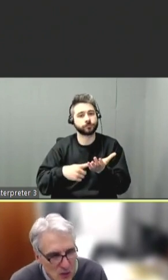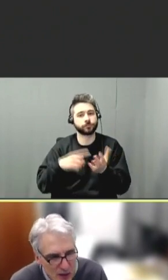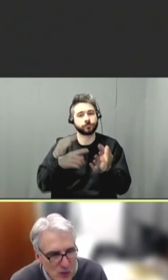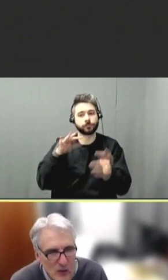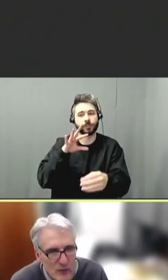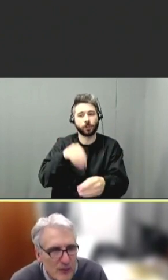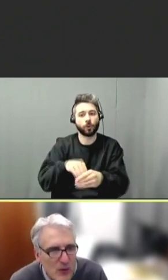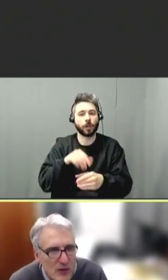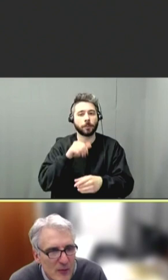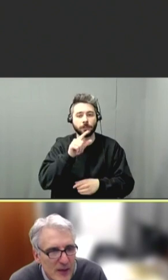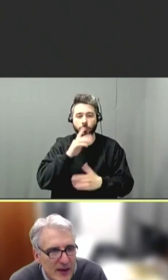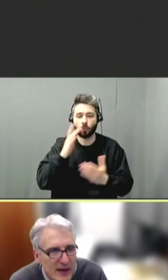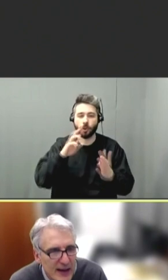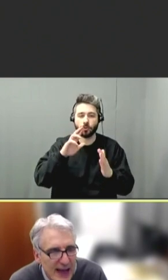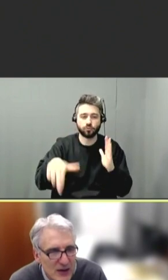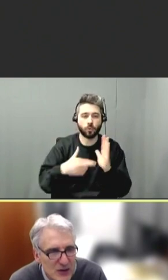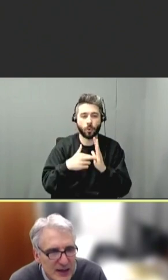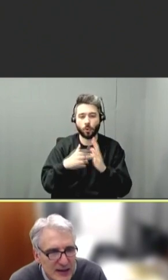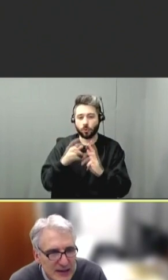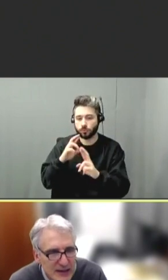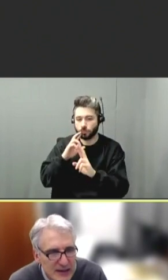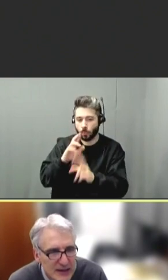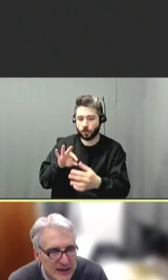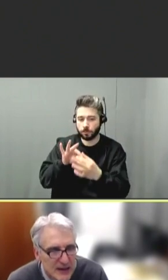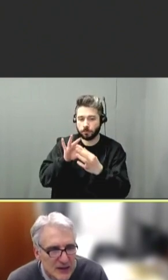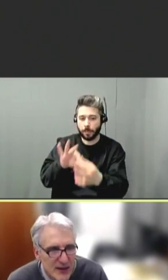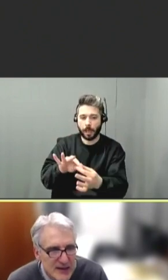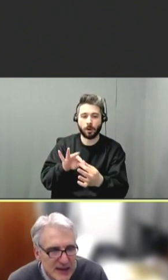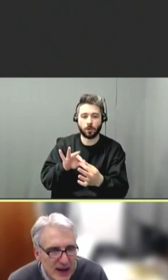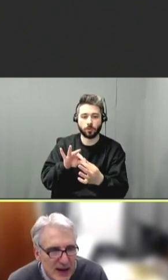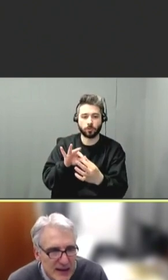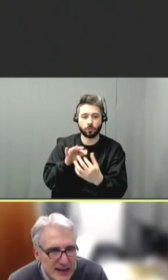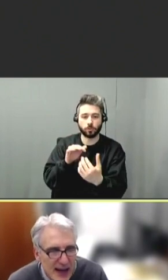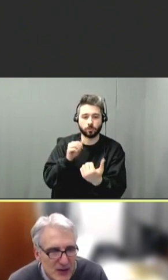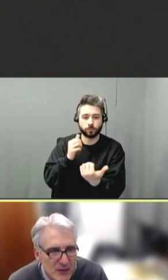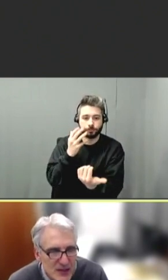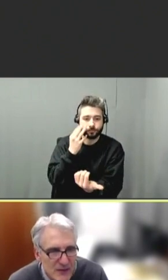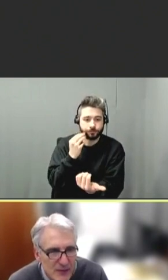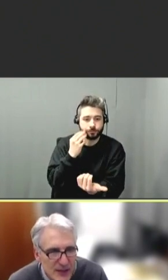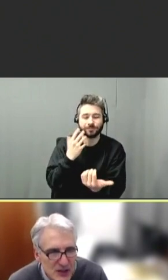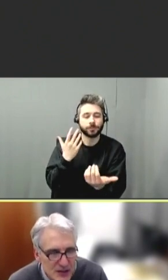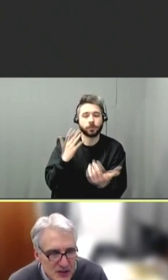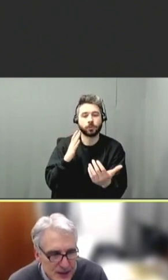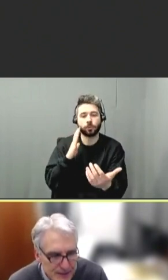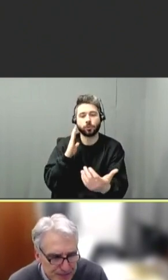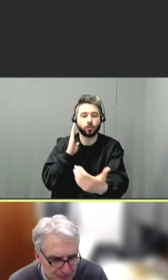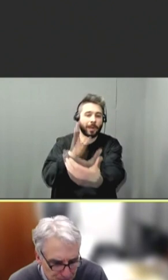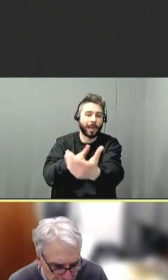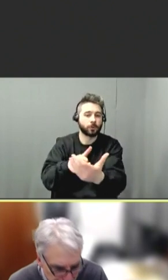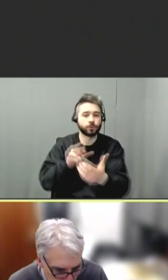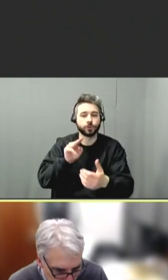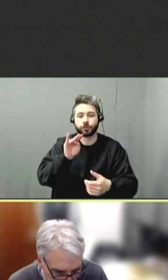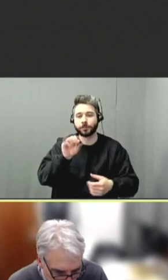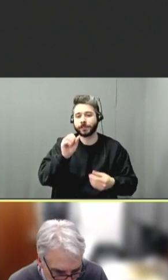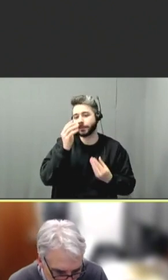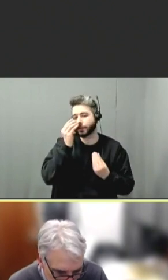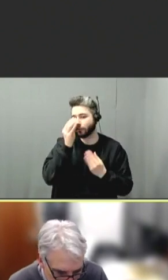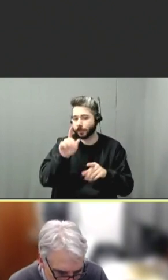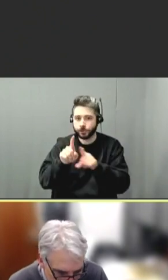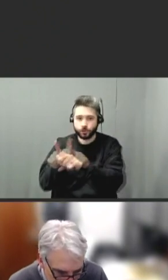what role in reporting will be about countering, to what extent to counter misinformation, as well. David Fleming: Thank you.